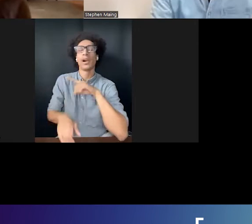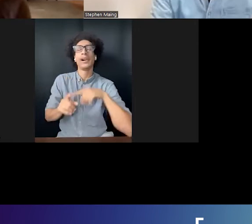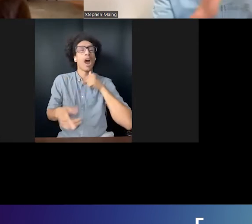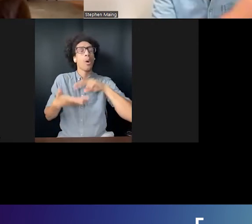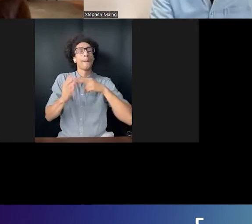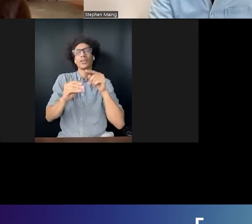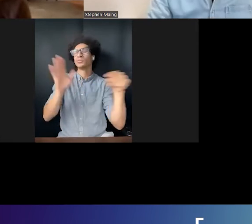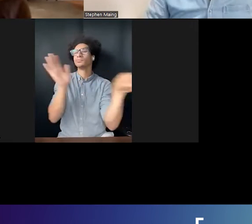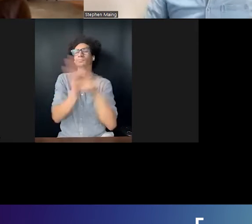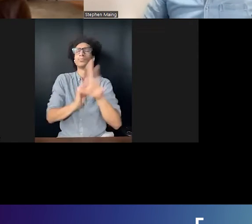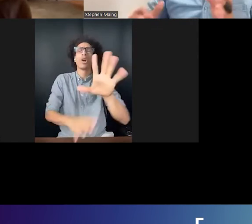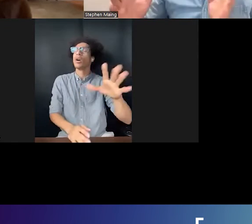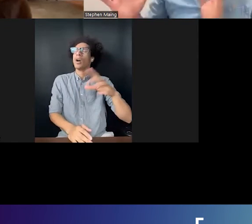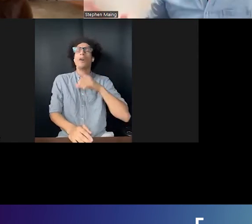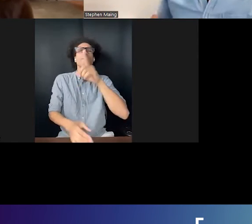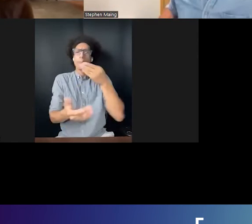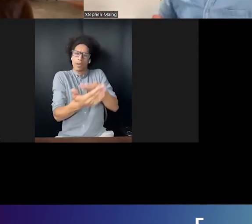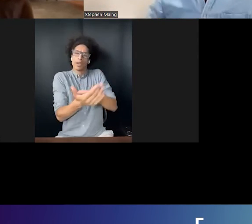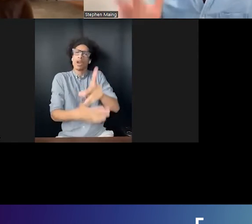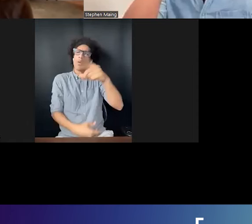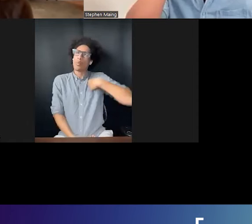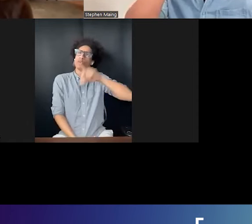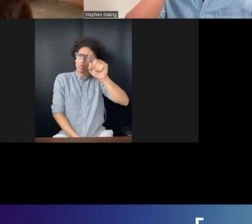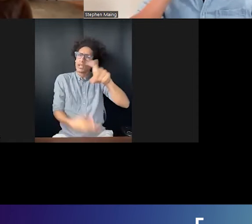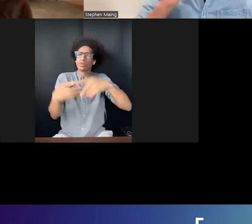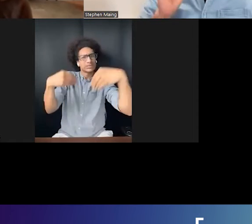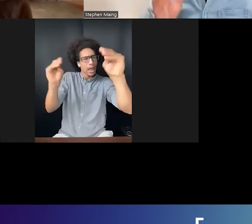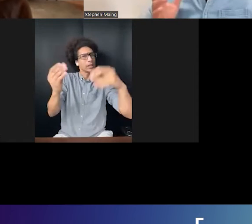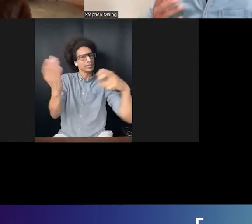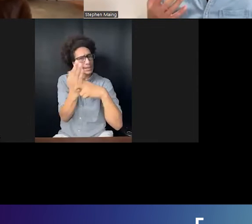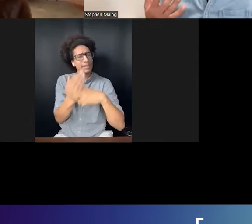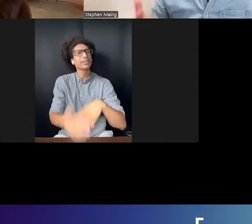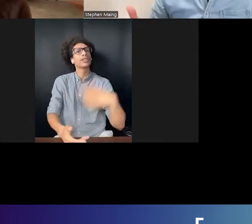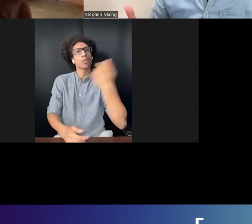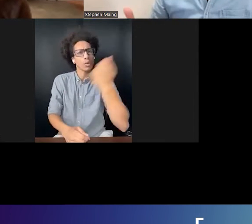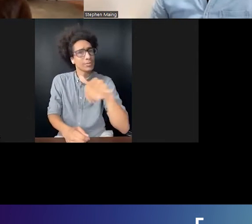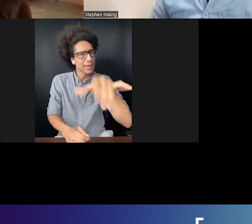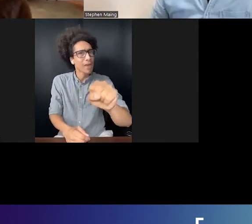We need to sell tickets and subscriptions. But I think we have to also be realistic that